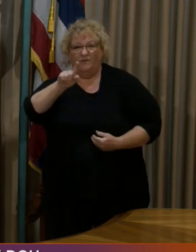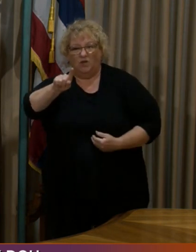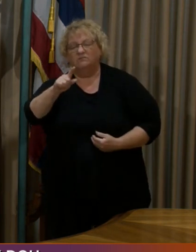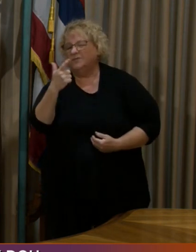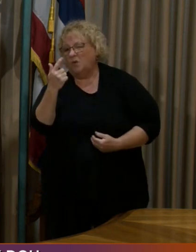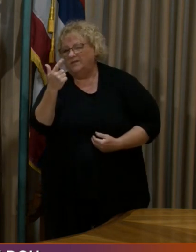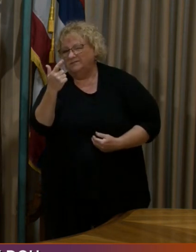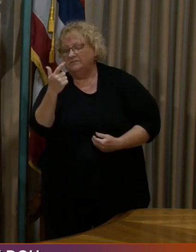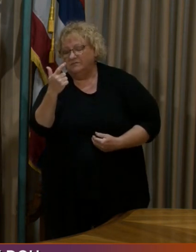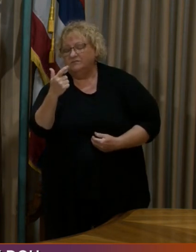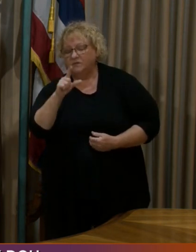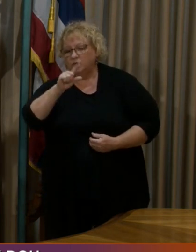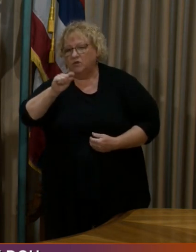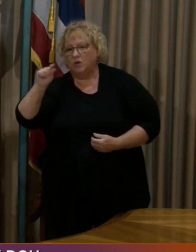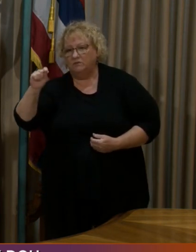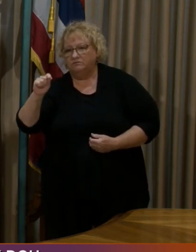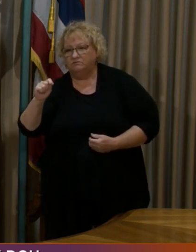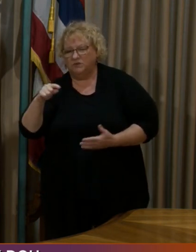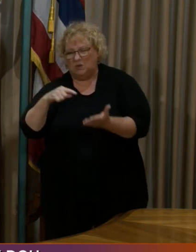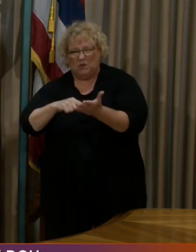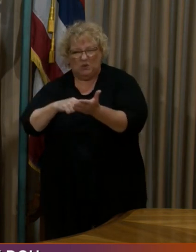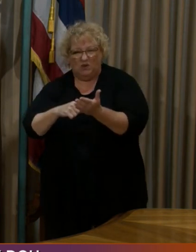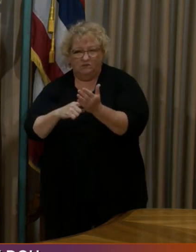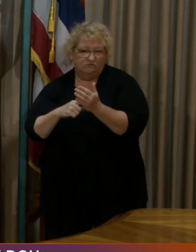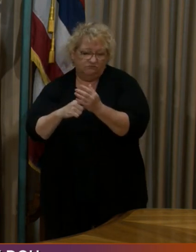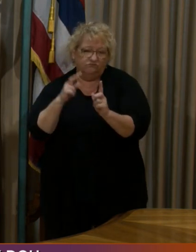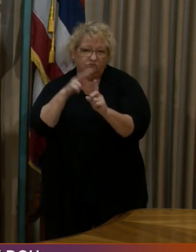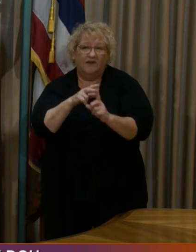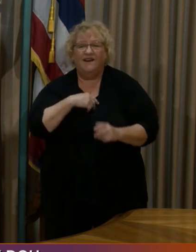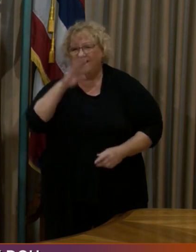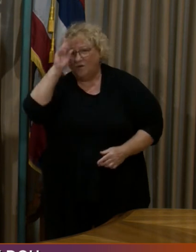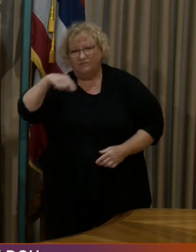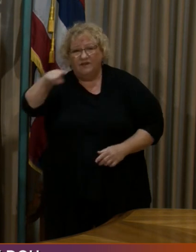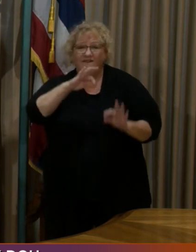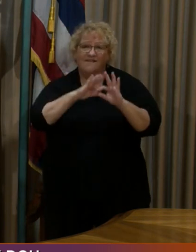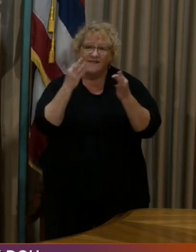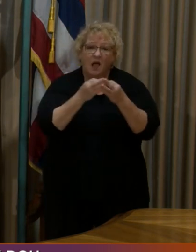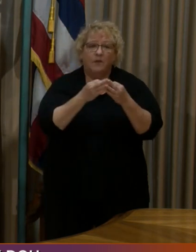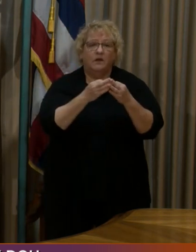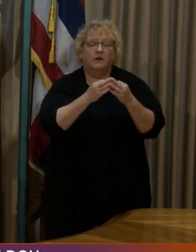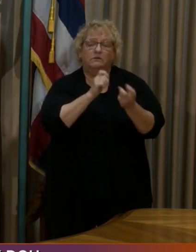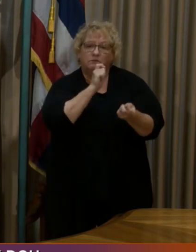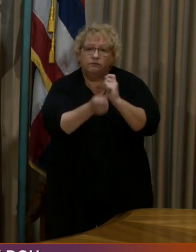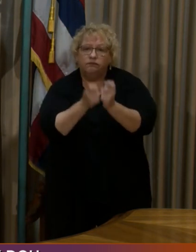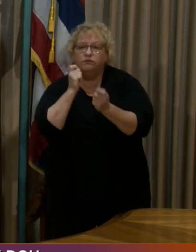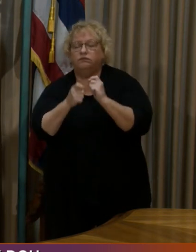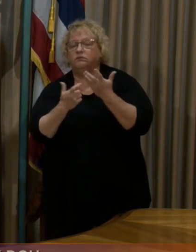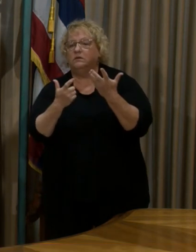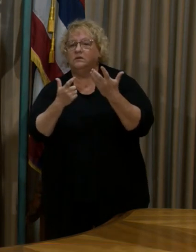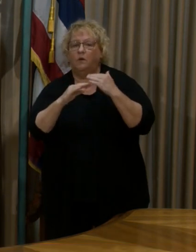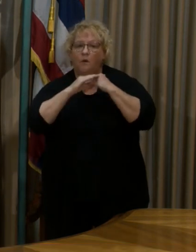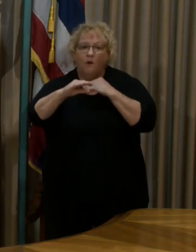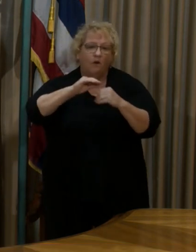STRONGLY THAT THEY SHOULD ENROLL NO LATER THAN SEPTEMBER 21ST